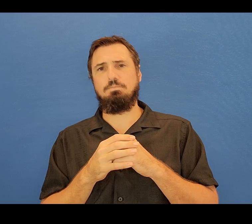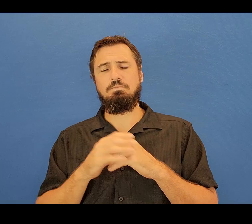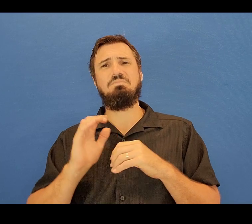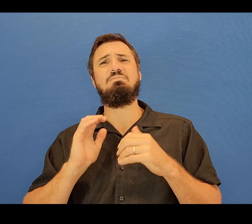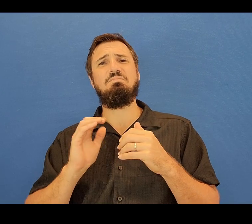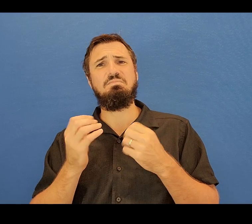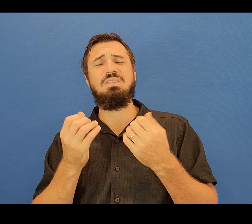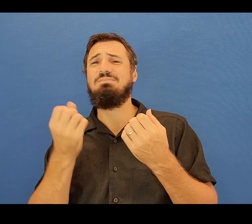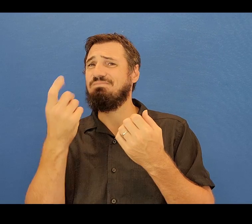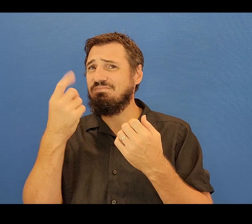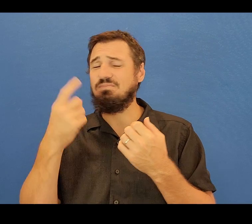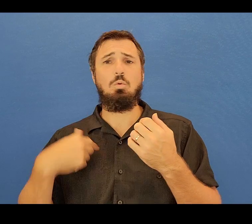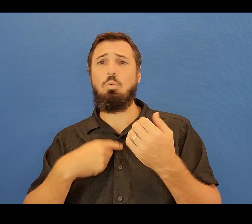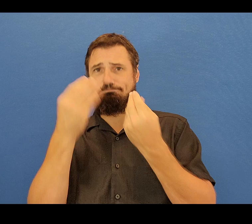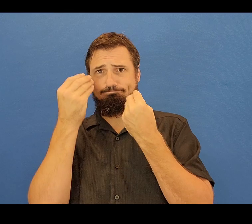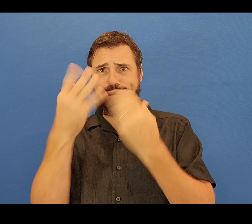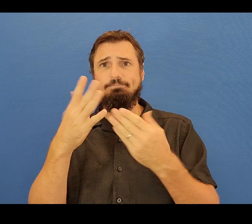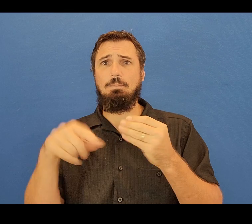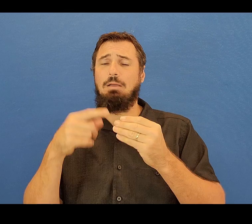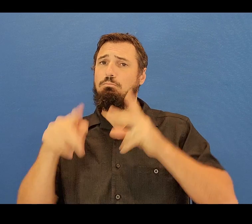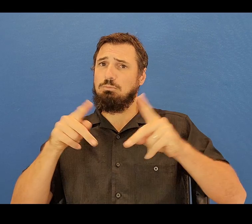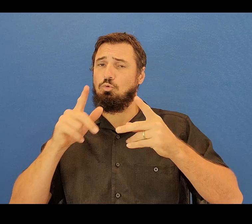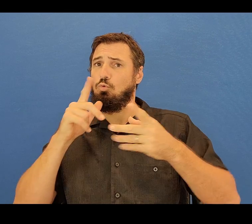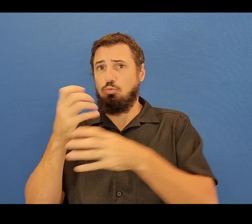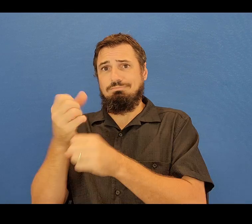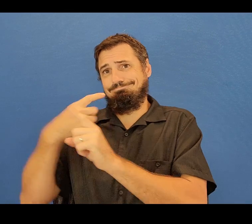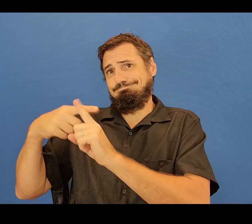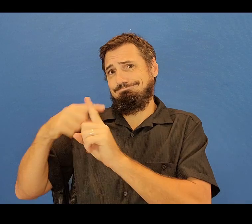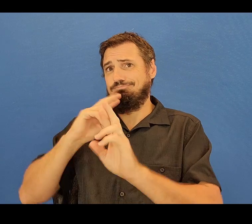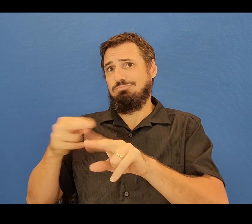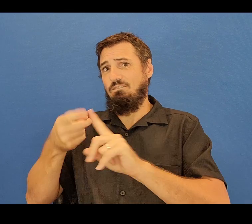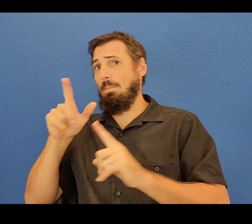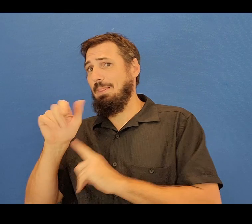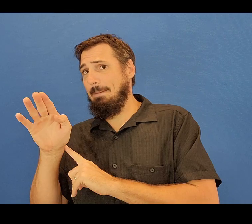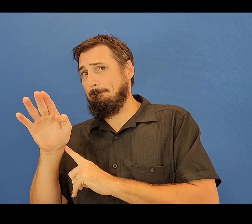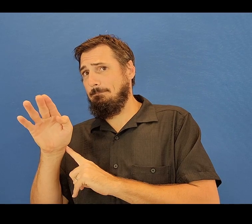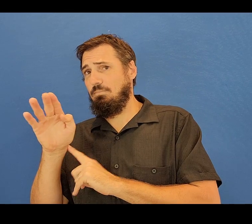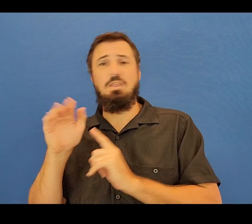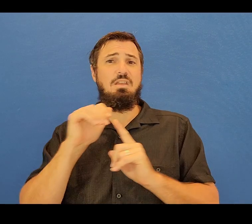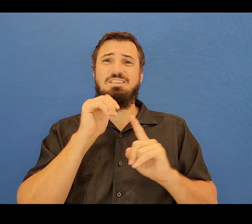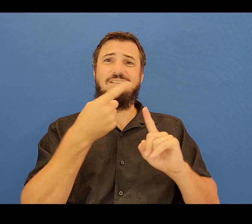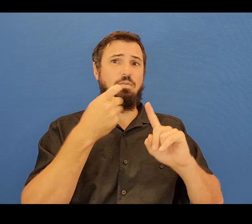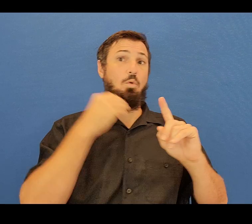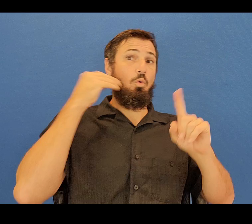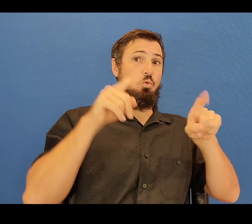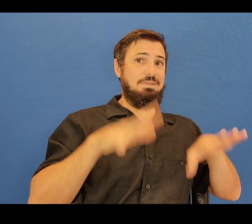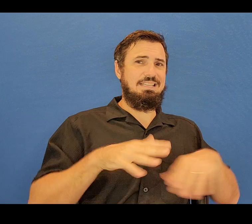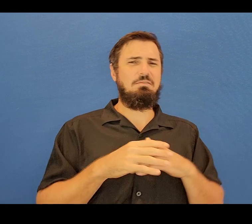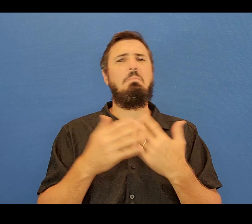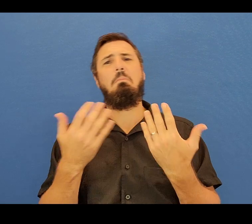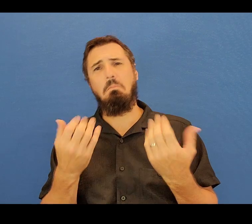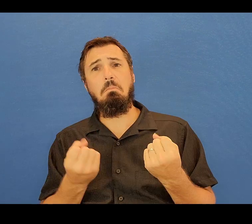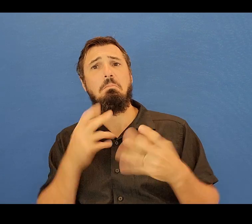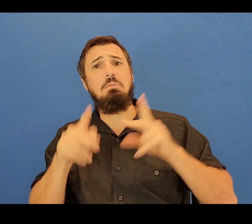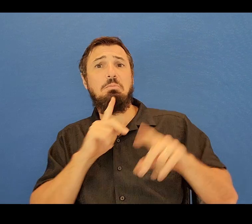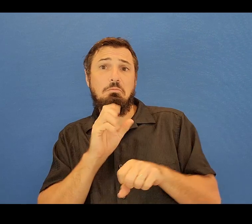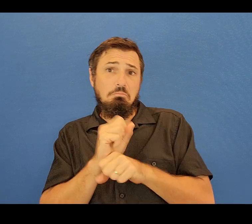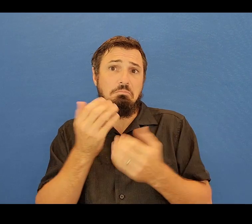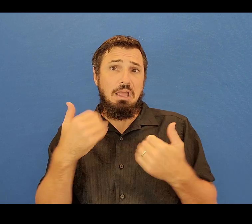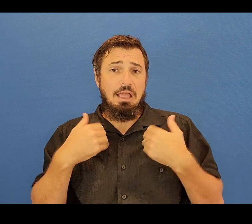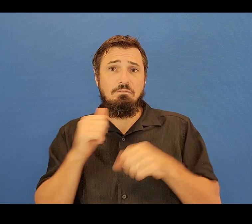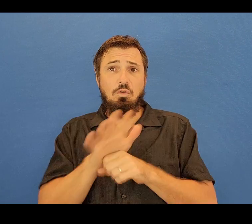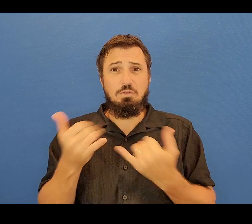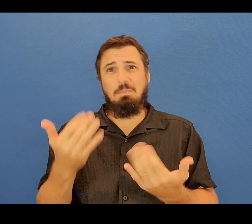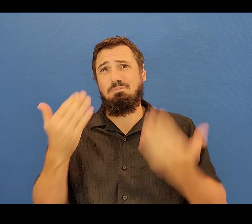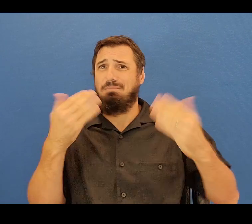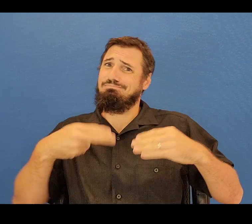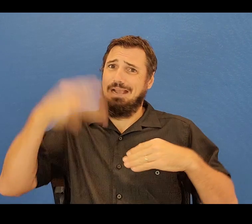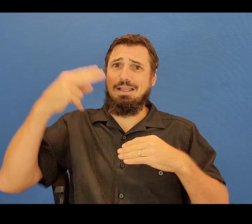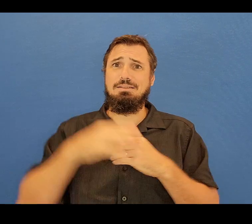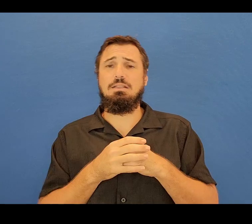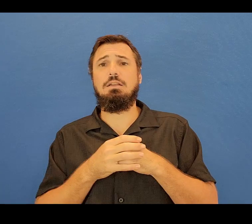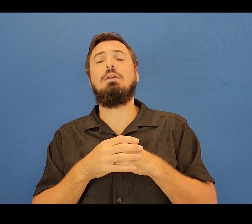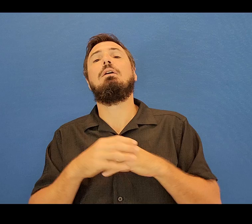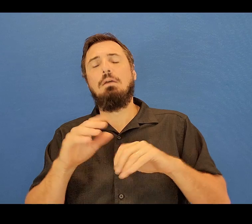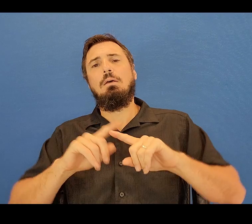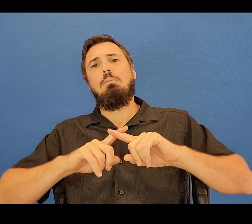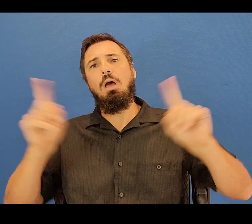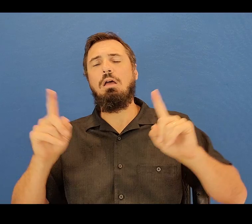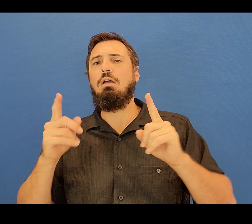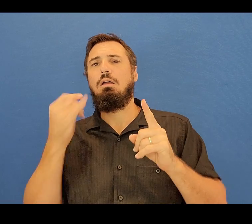Our case count only reports cases confirmed in a lab and does not include results from home test kits, so the actual number of current cases is likely higher. As a reminder, if you test positive for